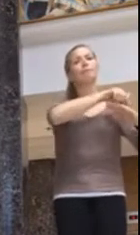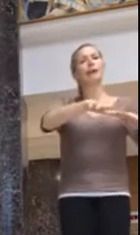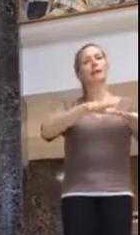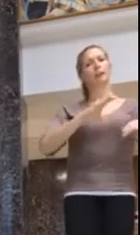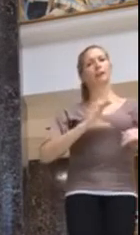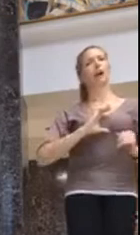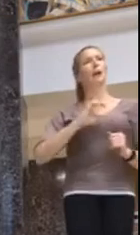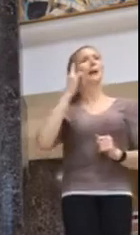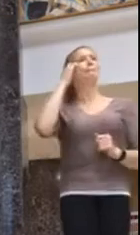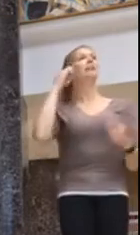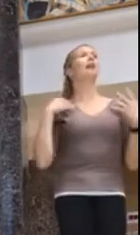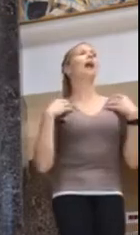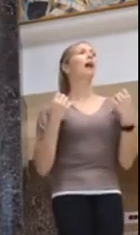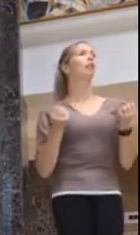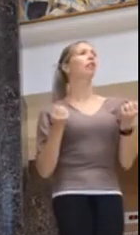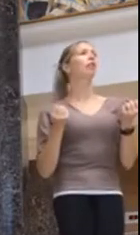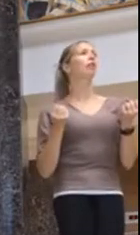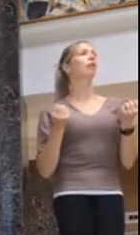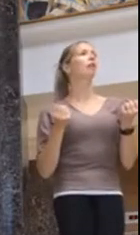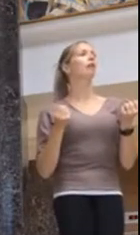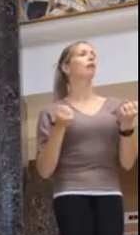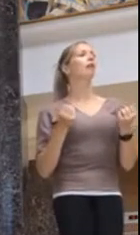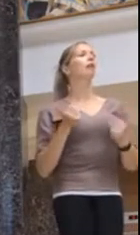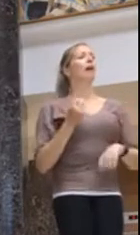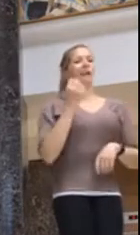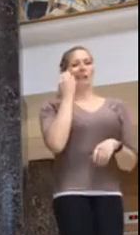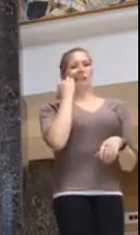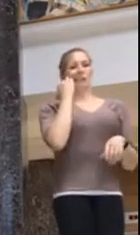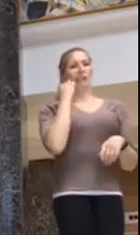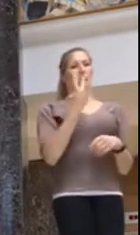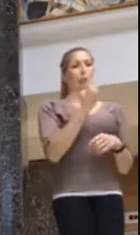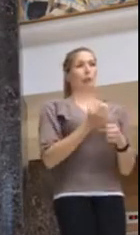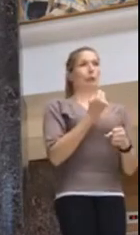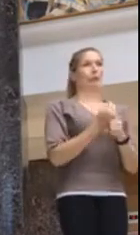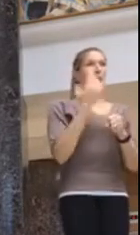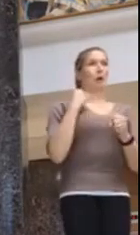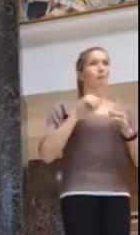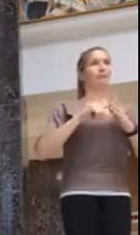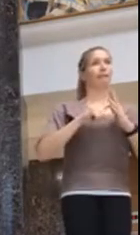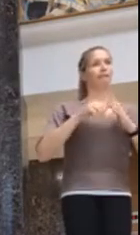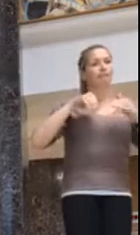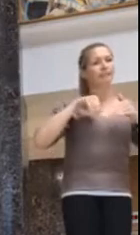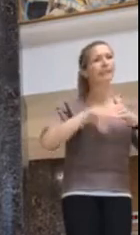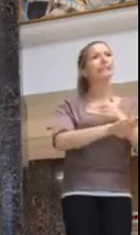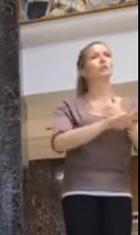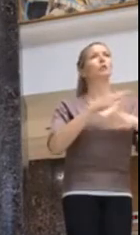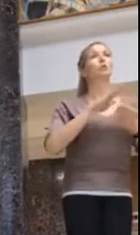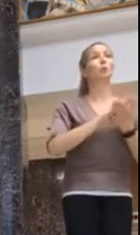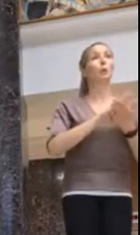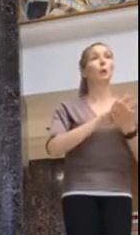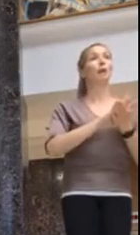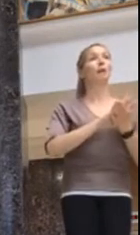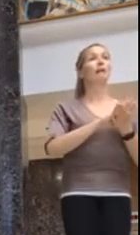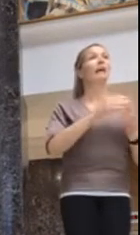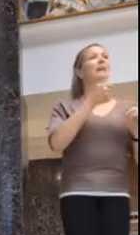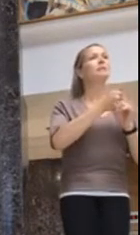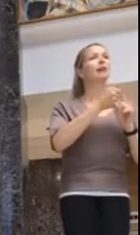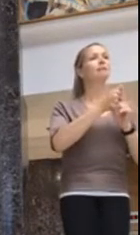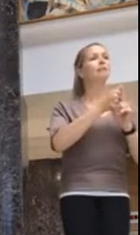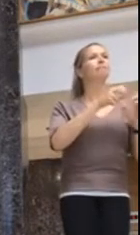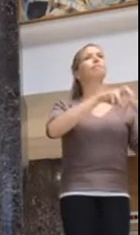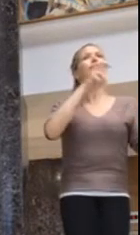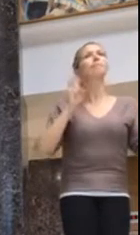In just two short years since our son started school, he has been excluded and exposed to more